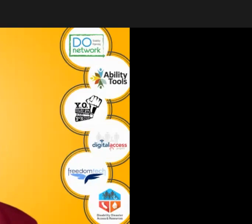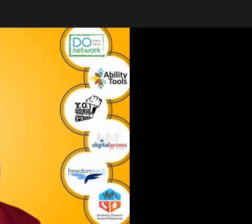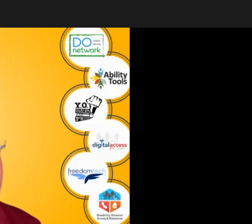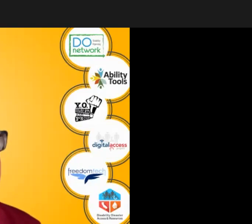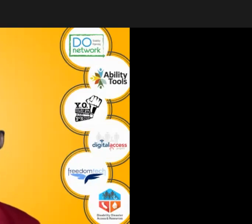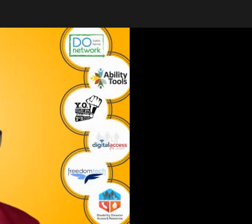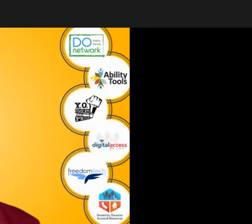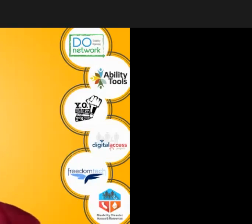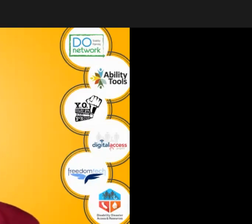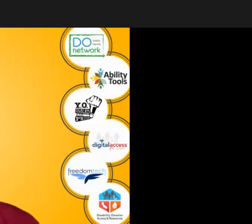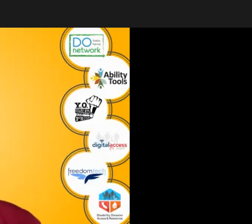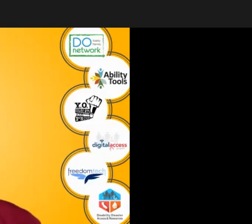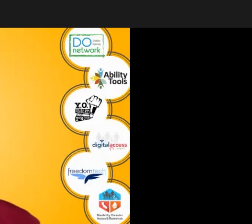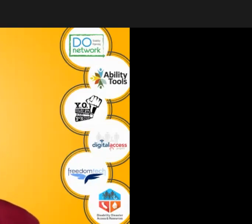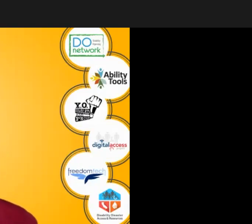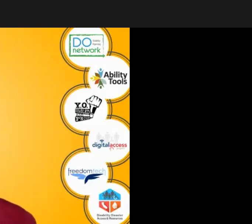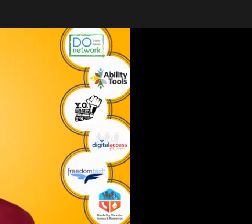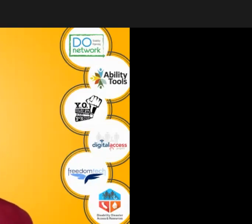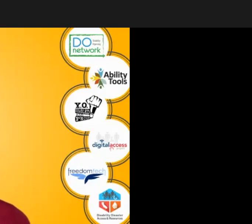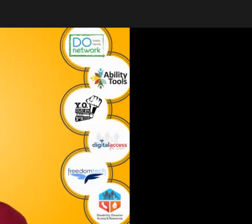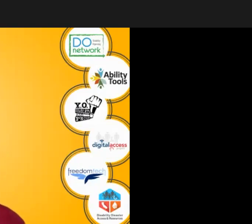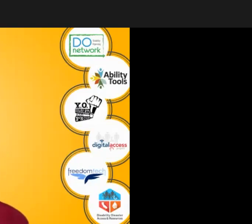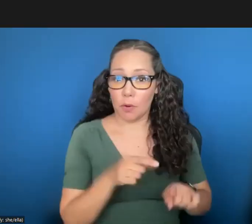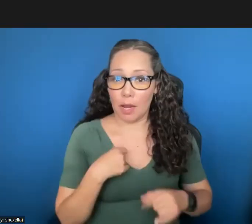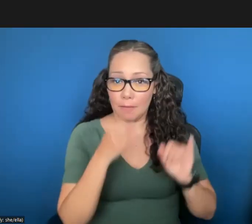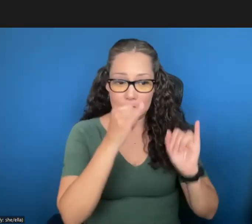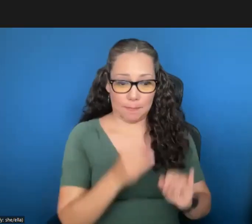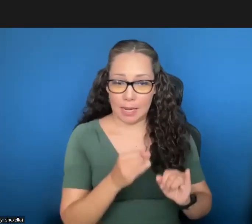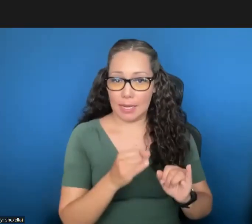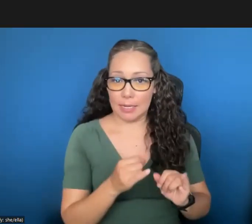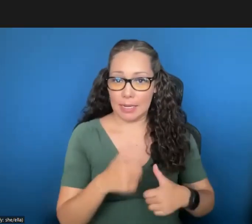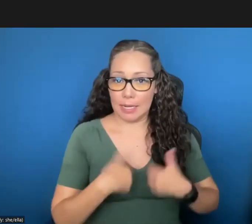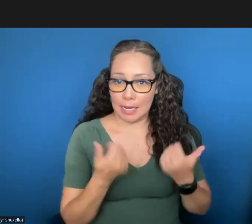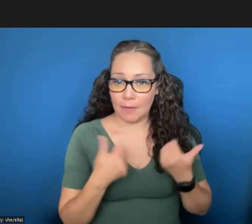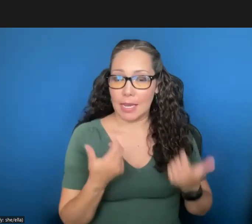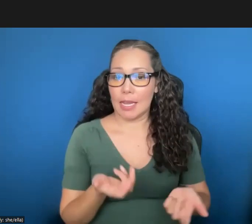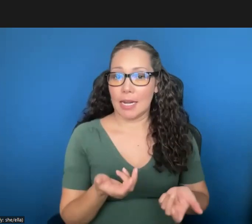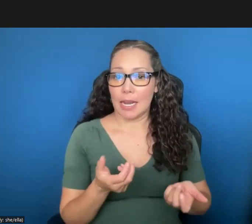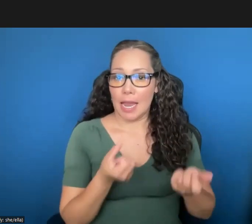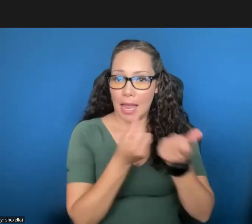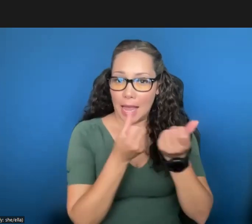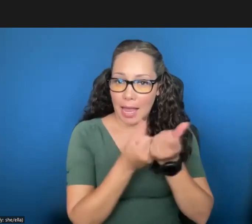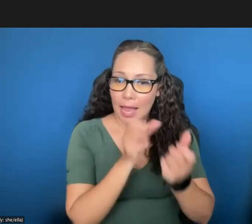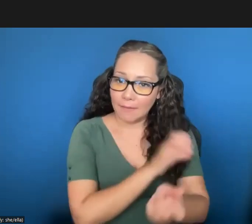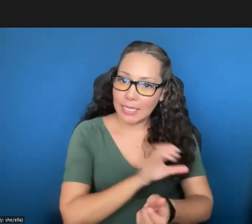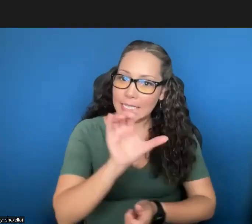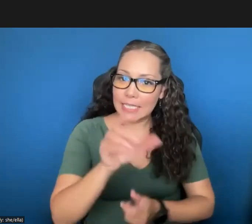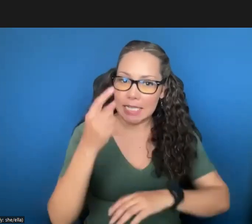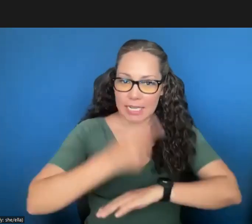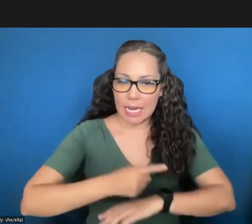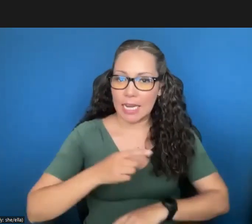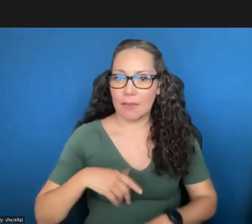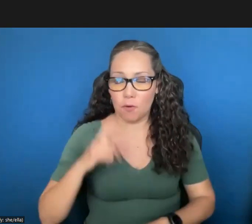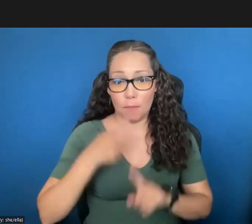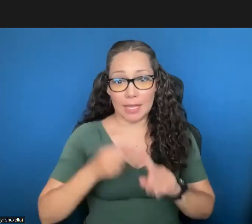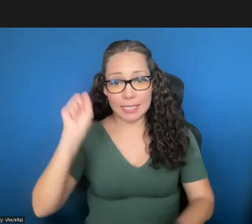we also had a uh Independent Living Capital uh advocacy day at state capital in person and we